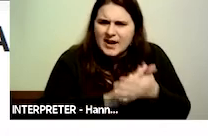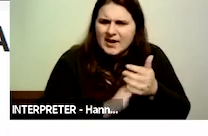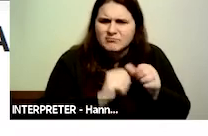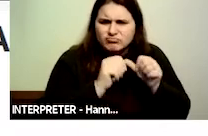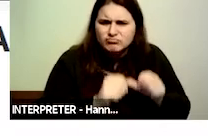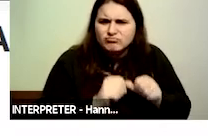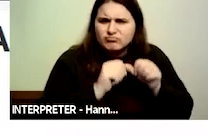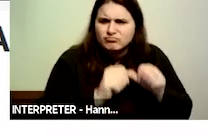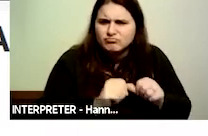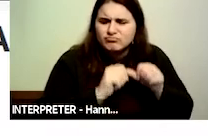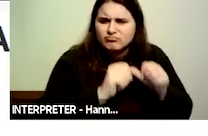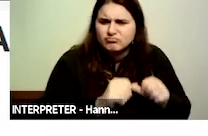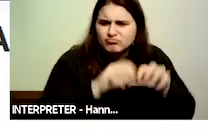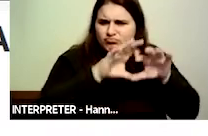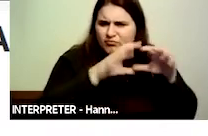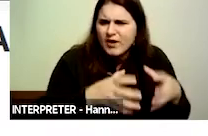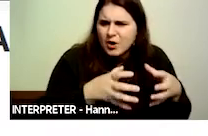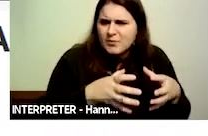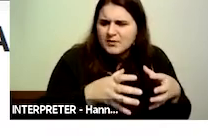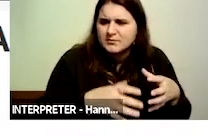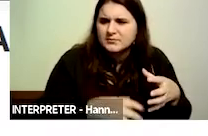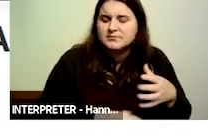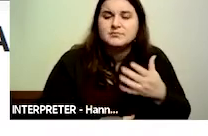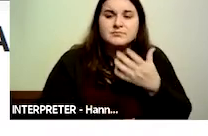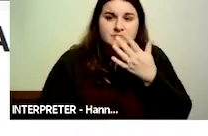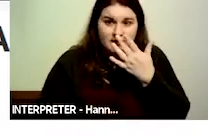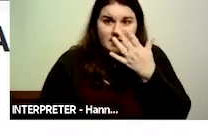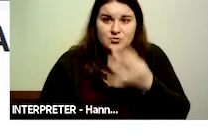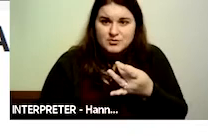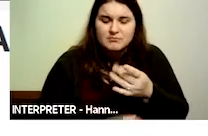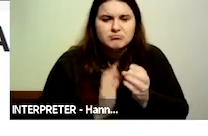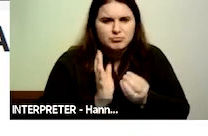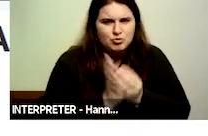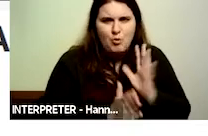Ben Woelk: And it was interesting because they do their own grew their own crops they grew trees.